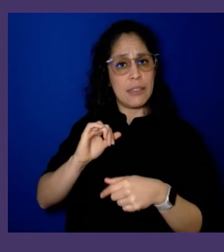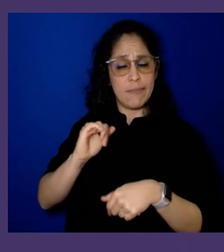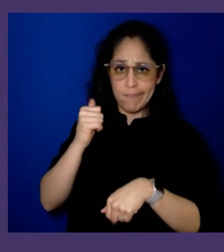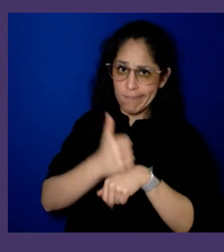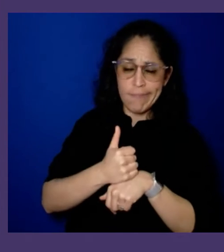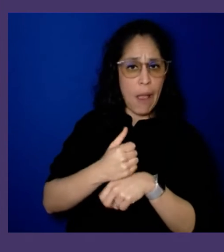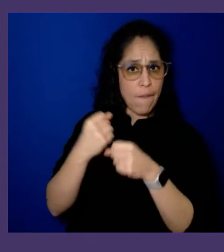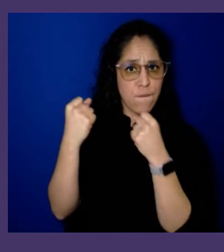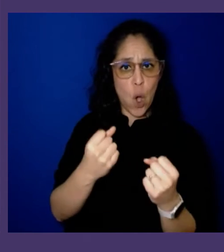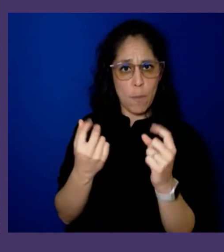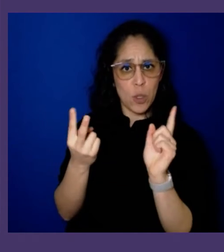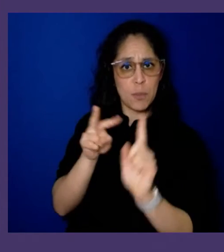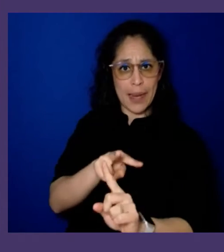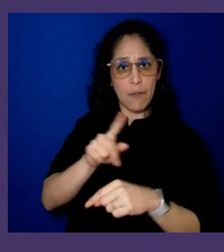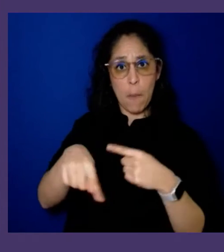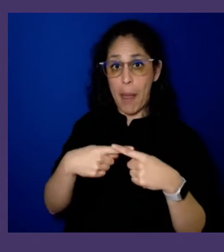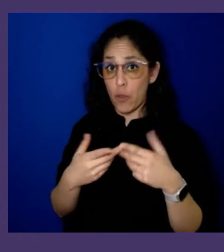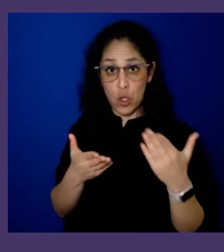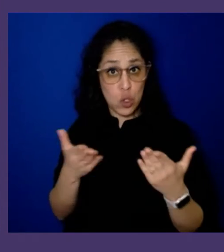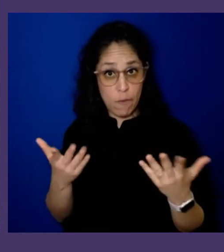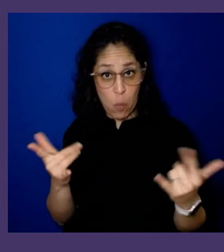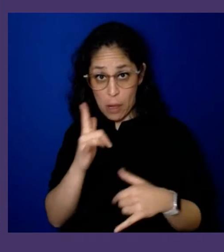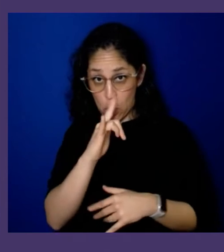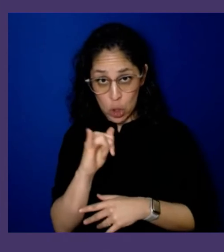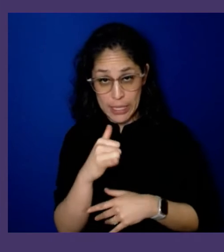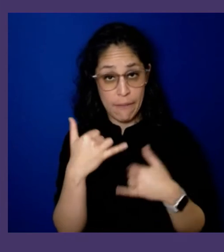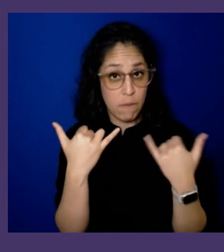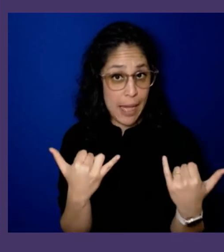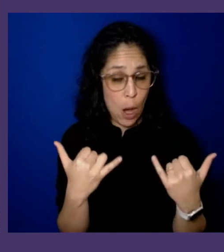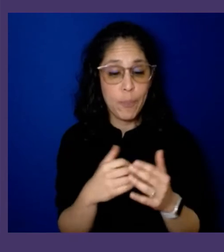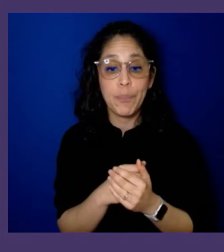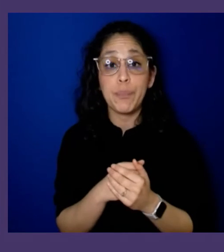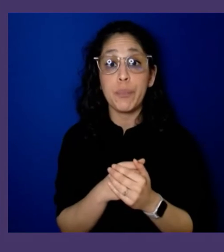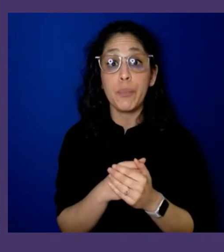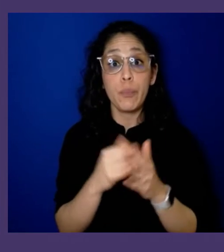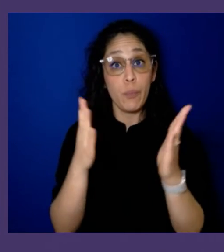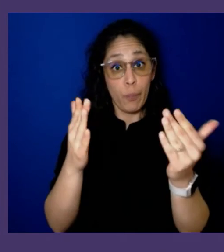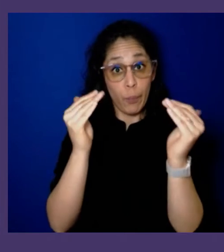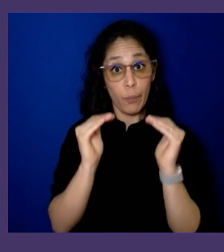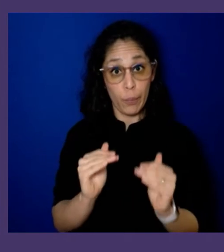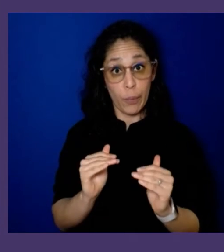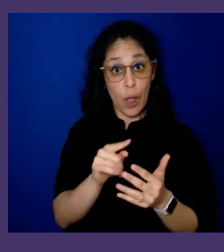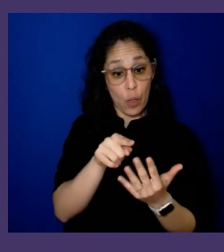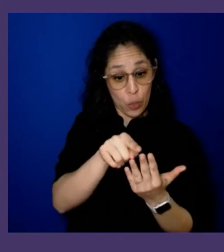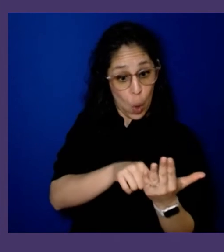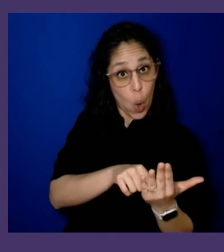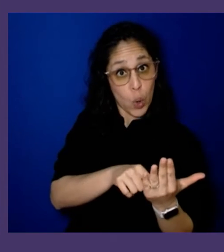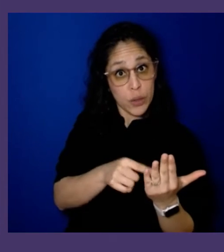Next, using those reflections the EY developers will help generate ideas to redesign